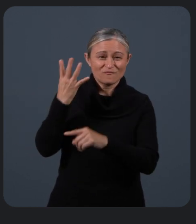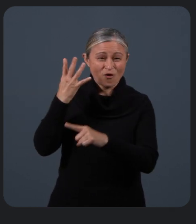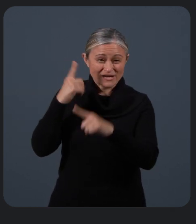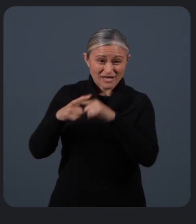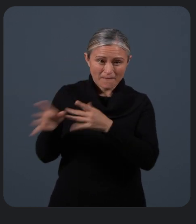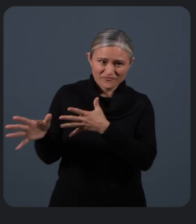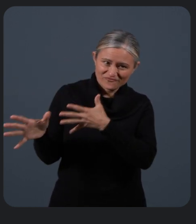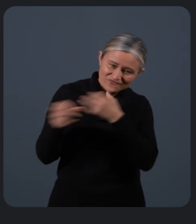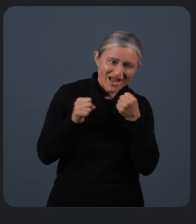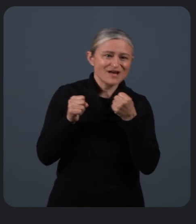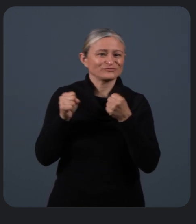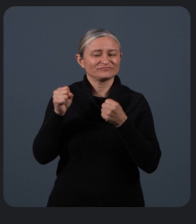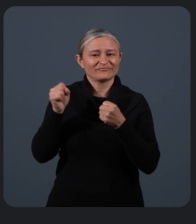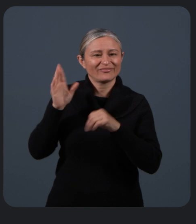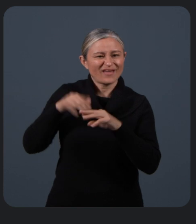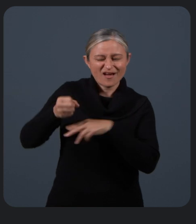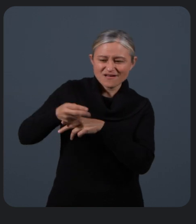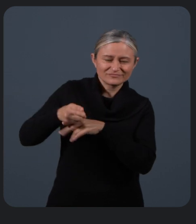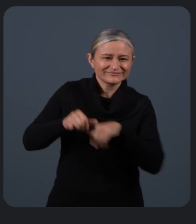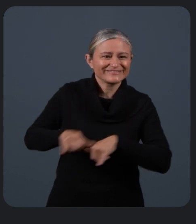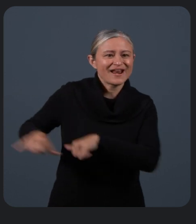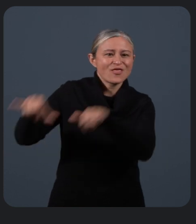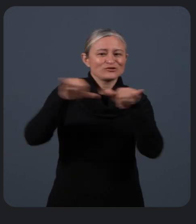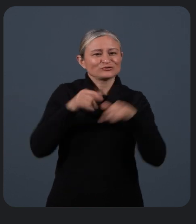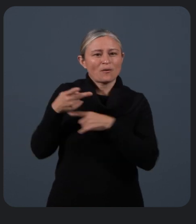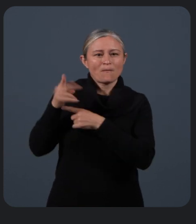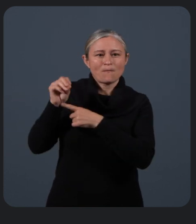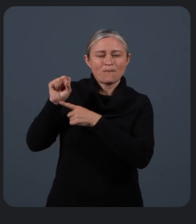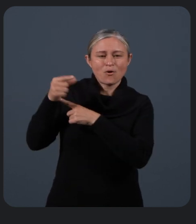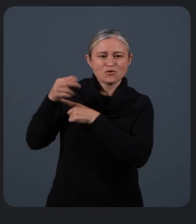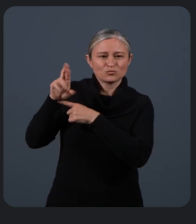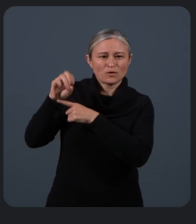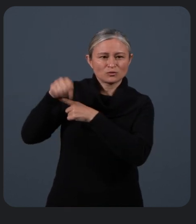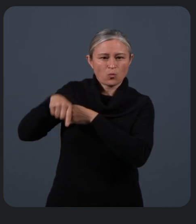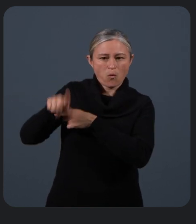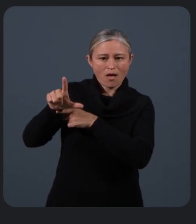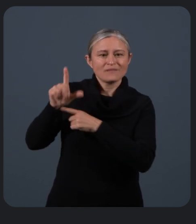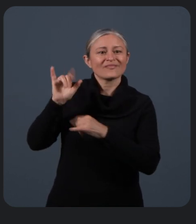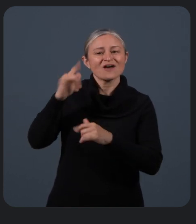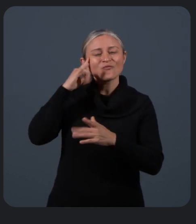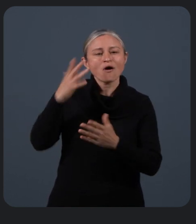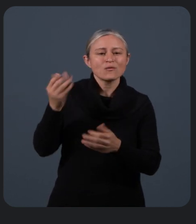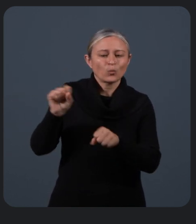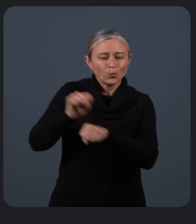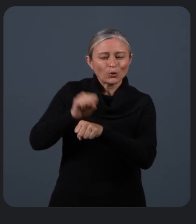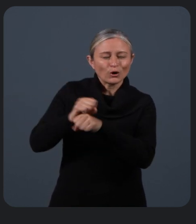than standard PostgreSQL for transactional workloads. With ML-powered automated systems,